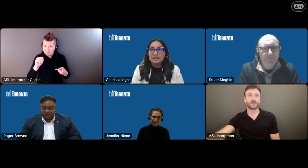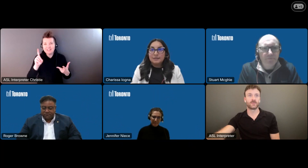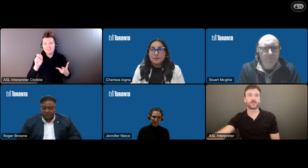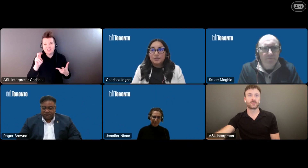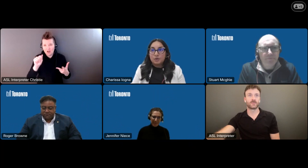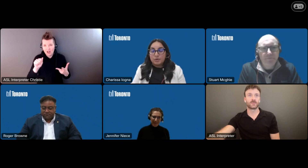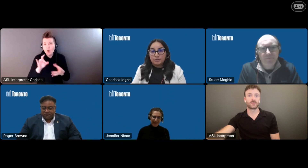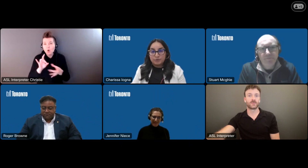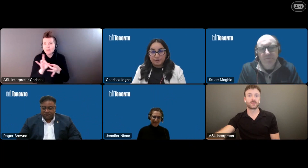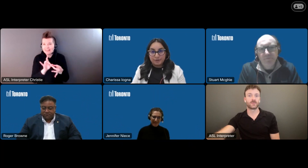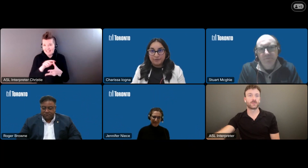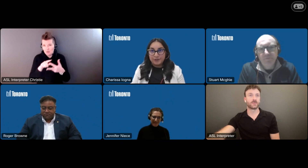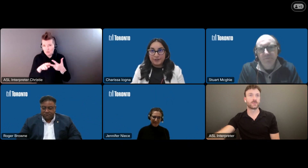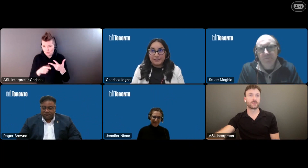So I will go through all of them for you guys.